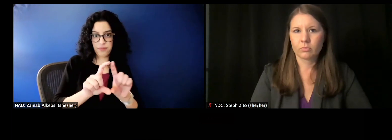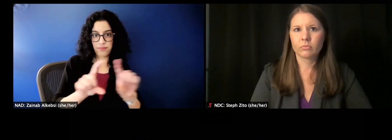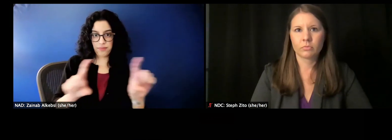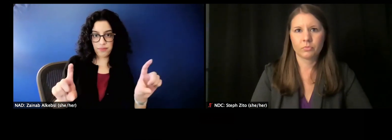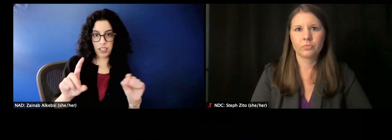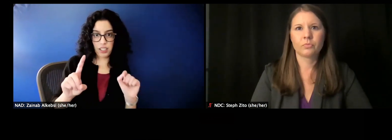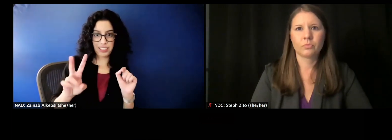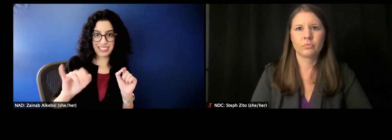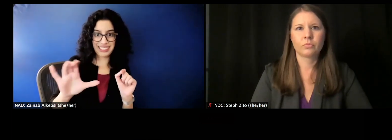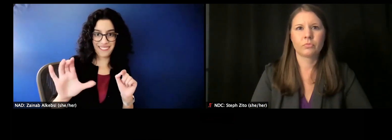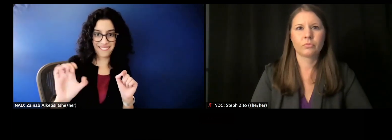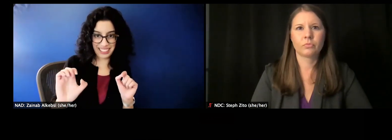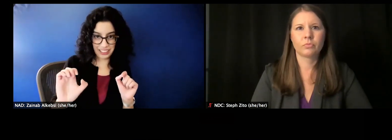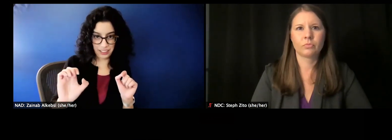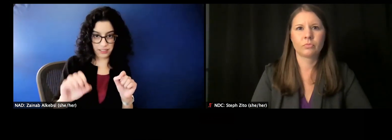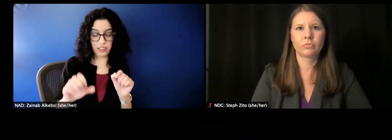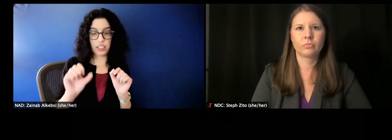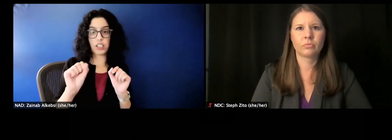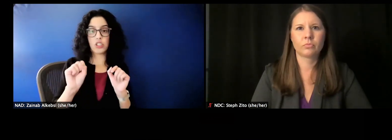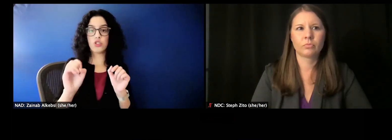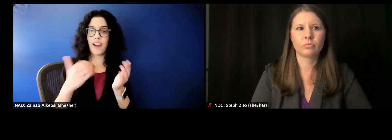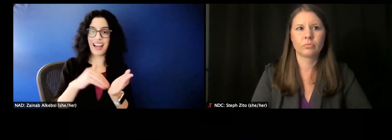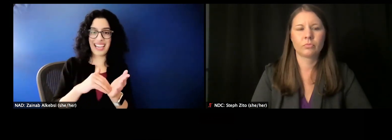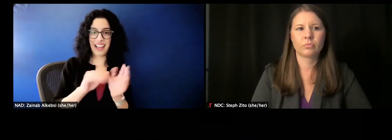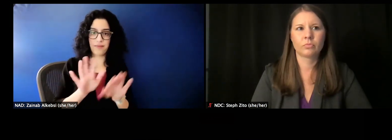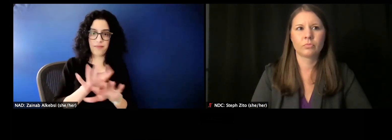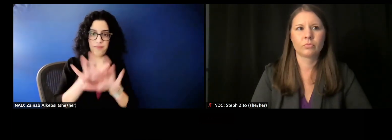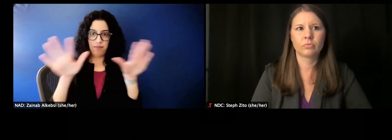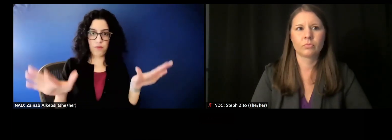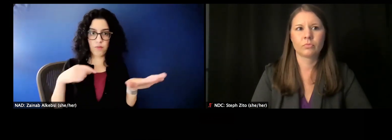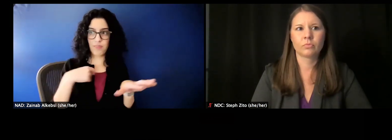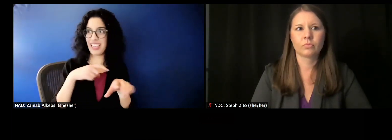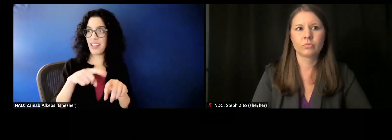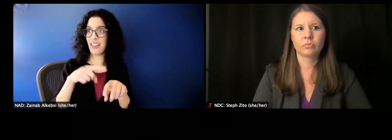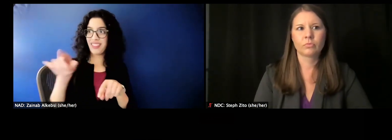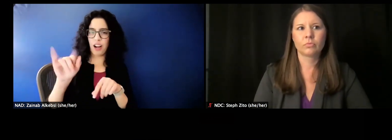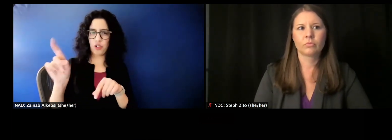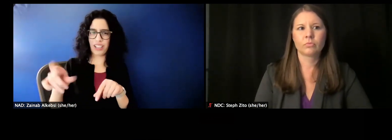and situation. So again, let's disaggregate that question,